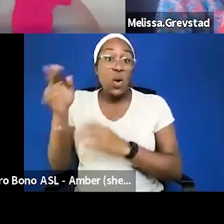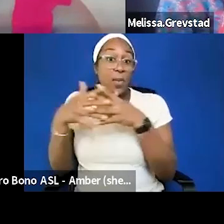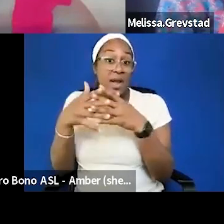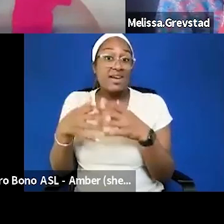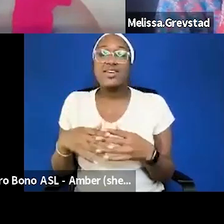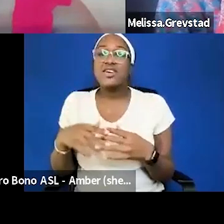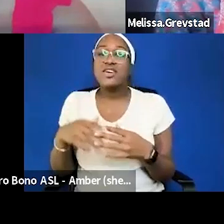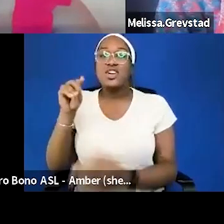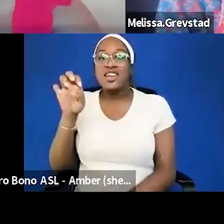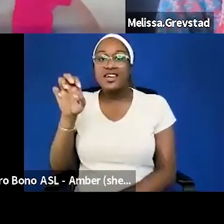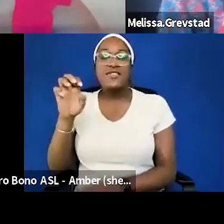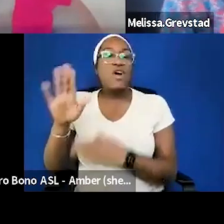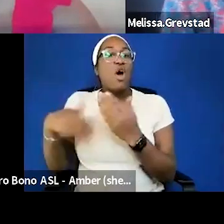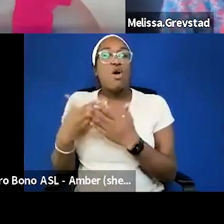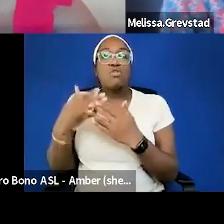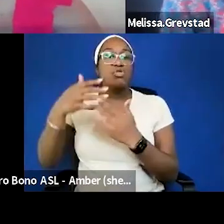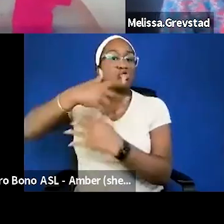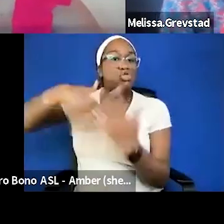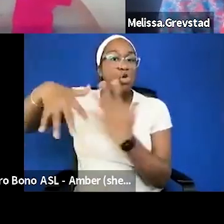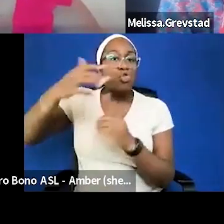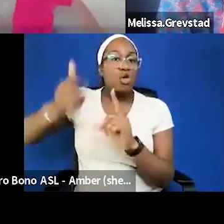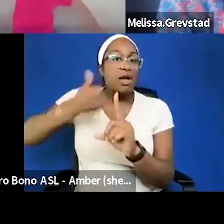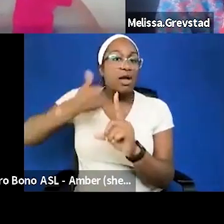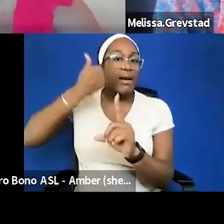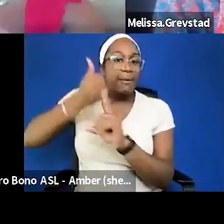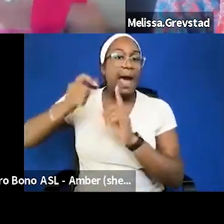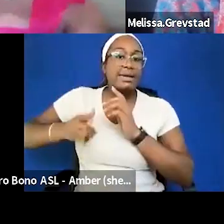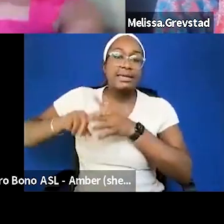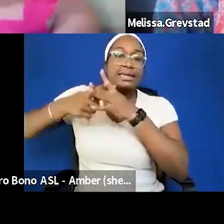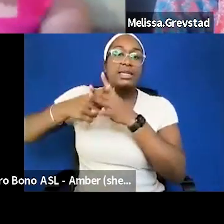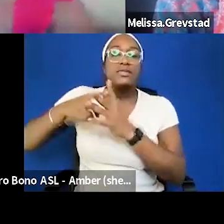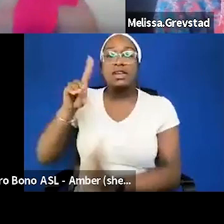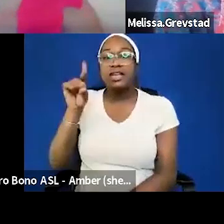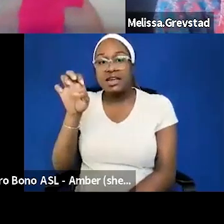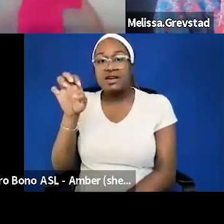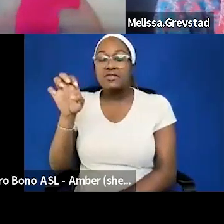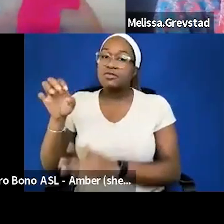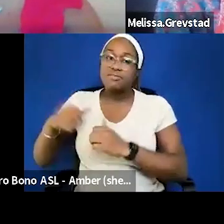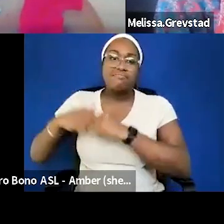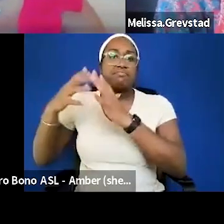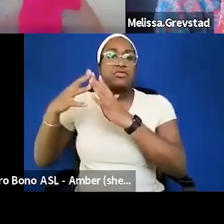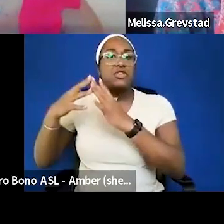initiatives that Dove has been building and developing for the last two decades.